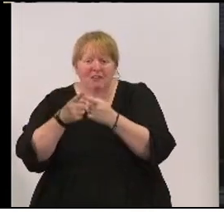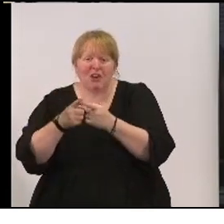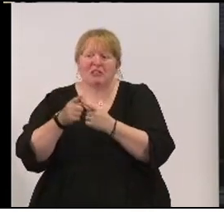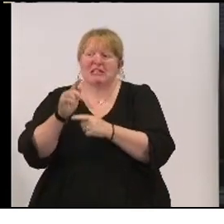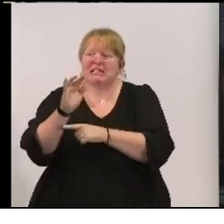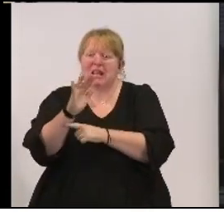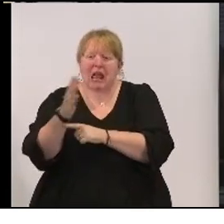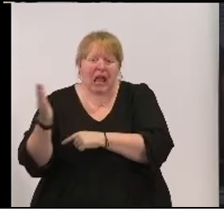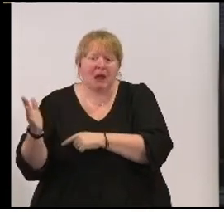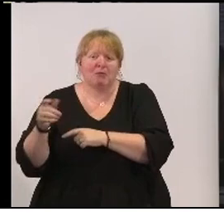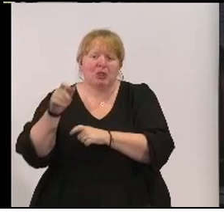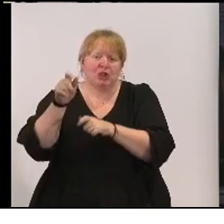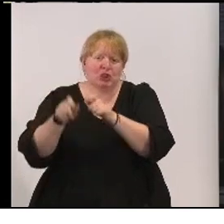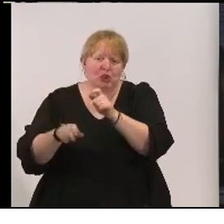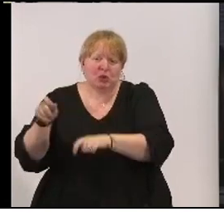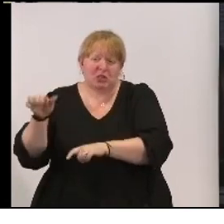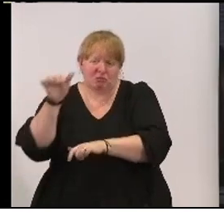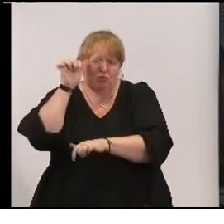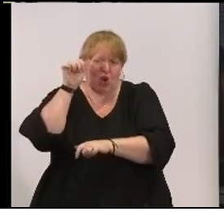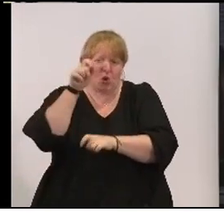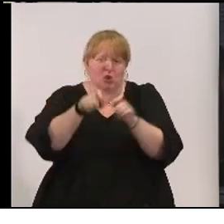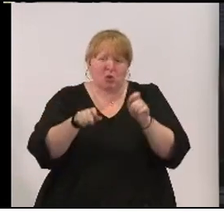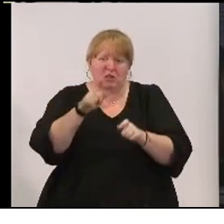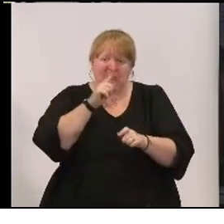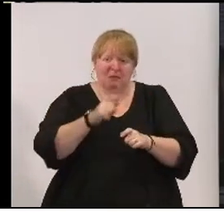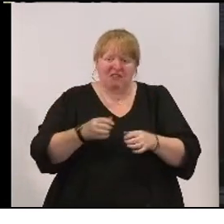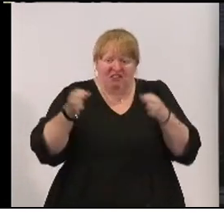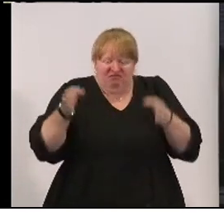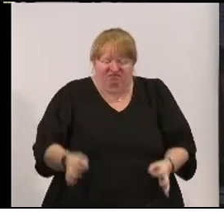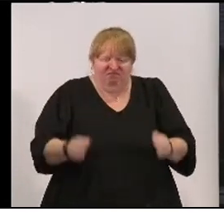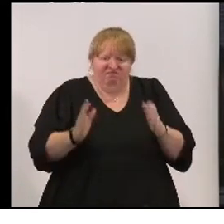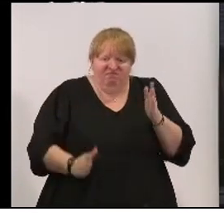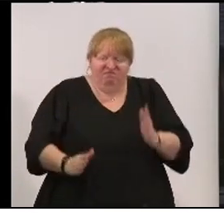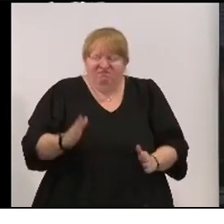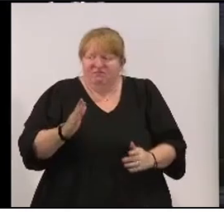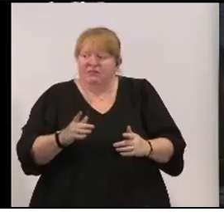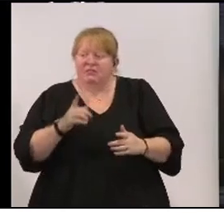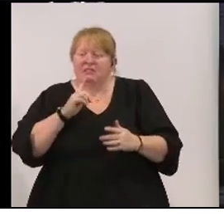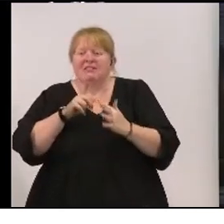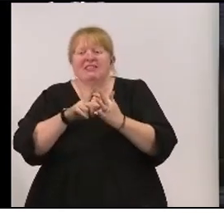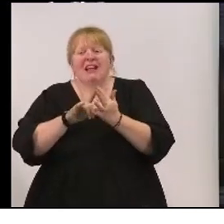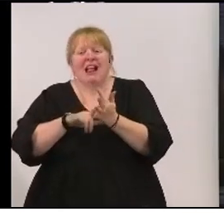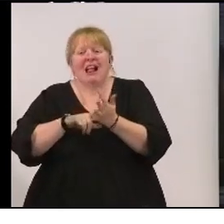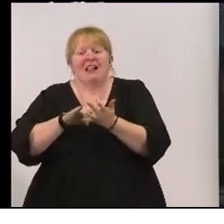And, you know, we all know students would be quite militant, Elsevier, because of who we are, because